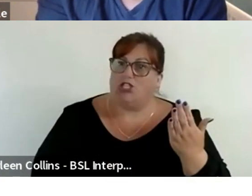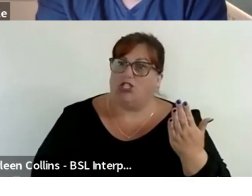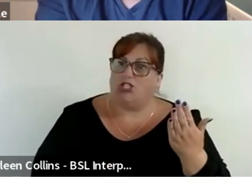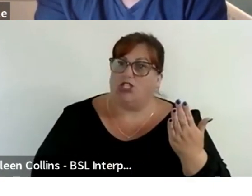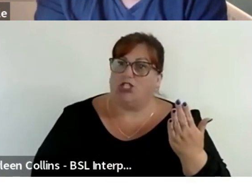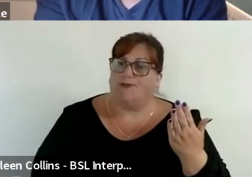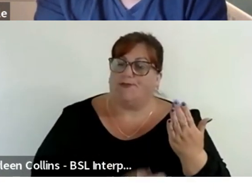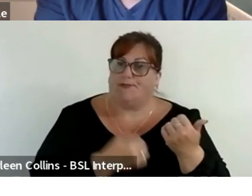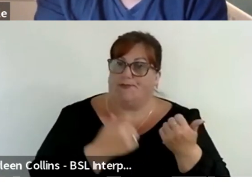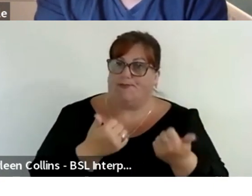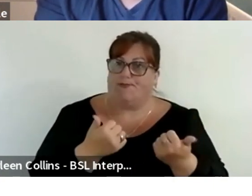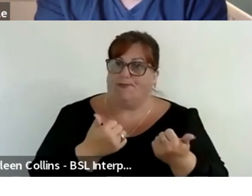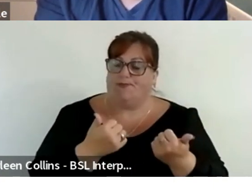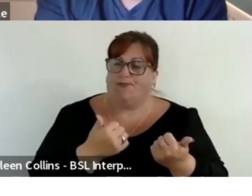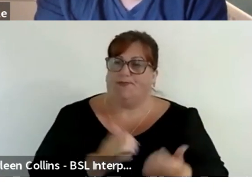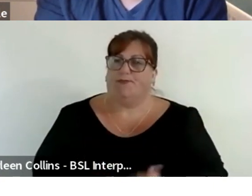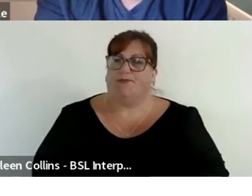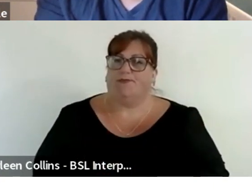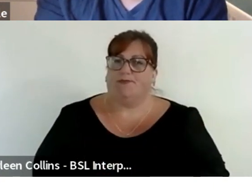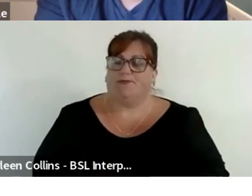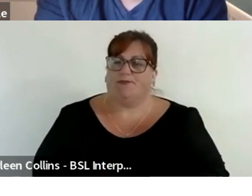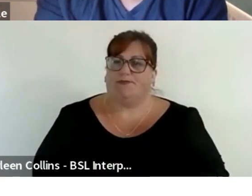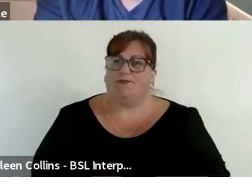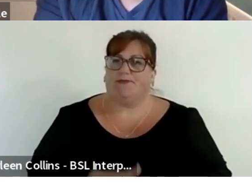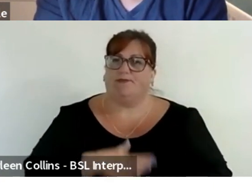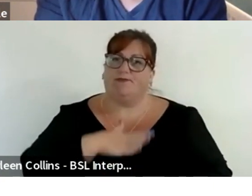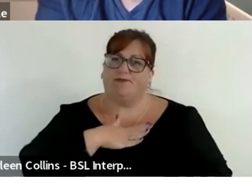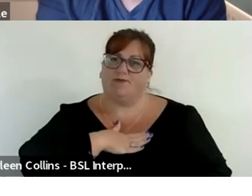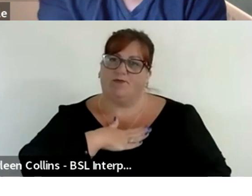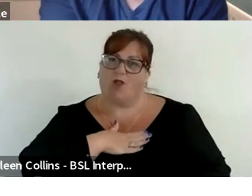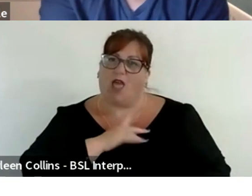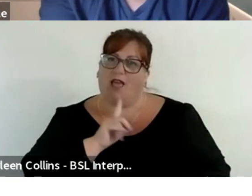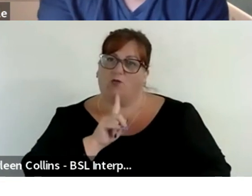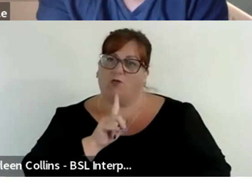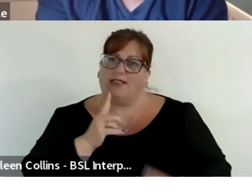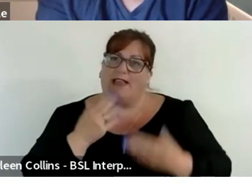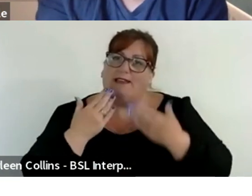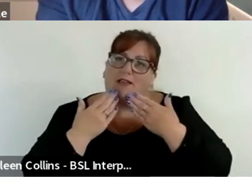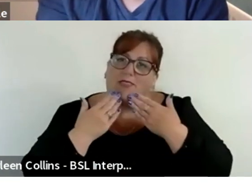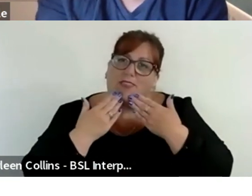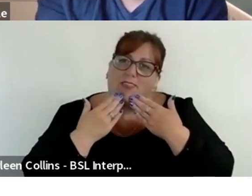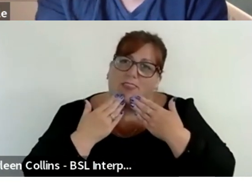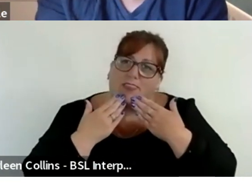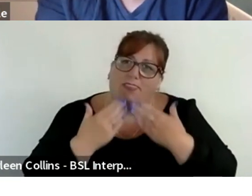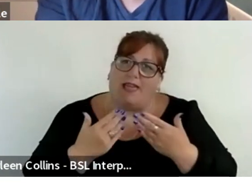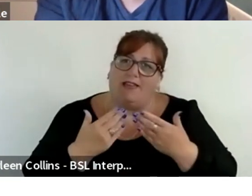So, yeah. I'd like to say thank you very much for attending.